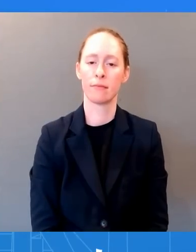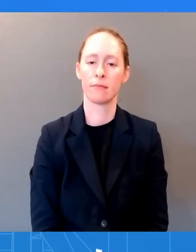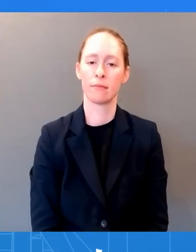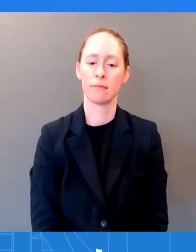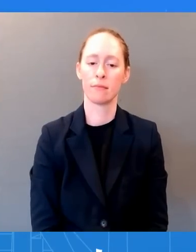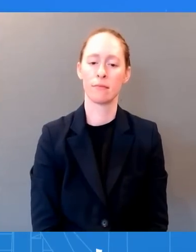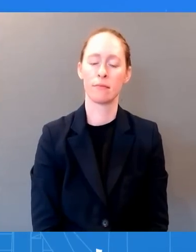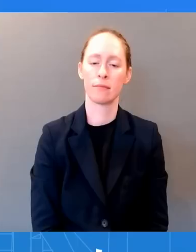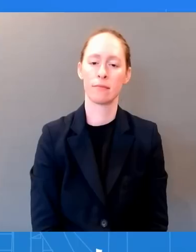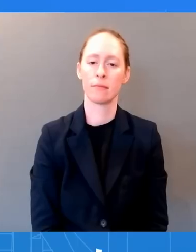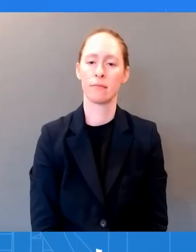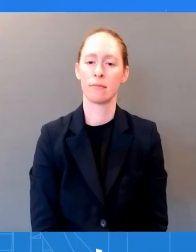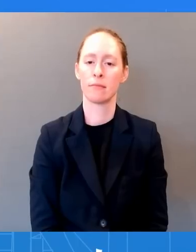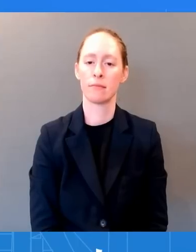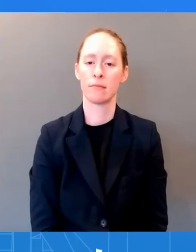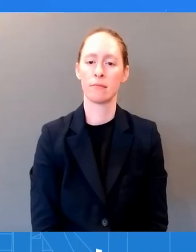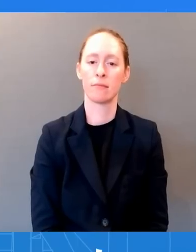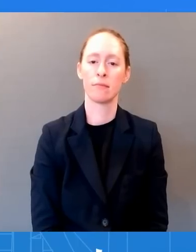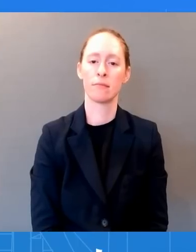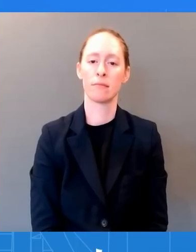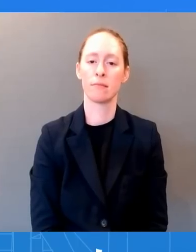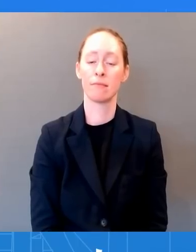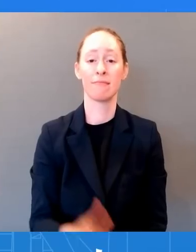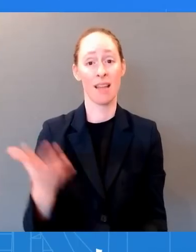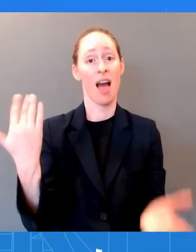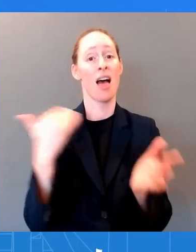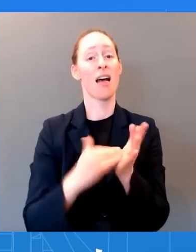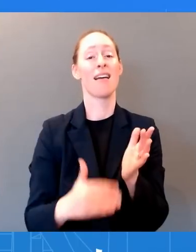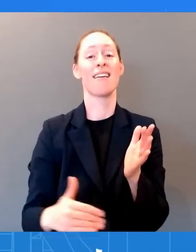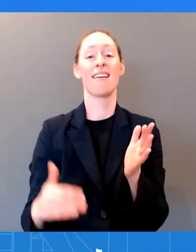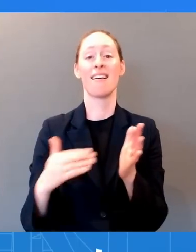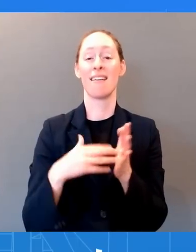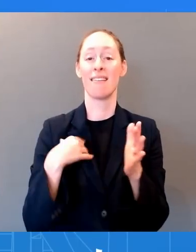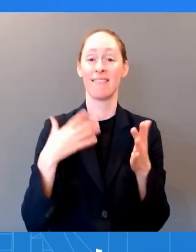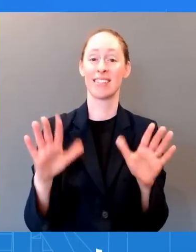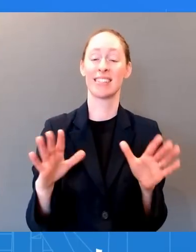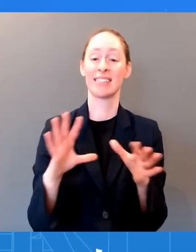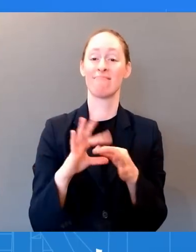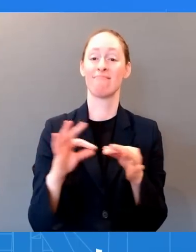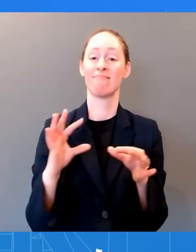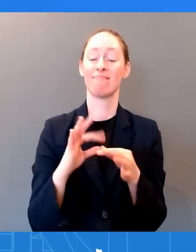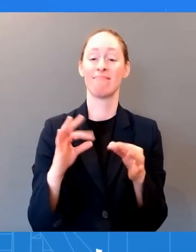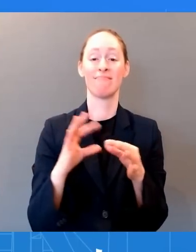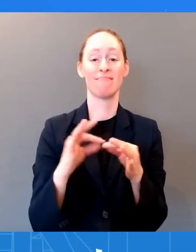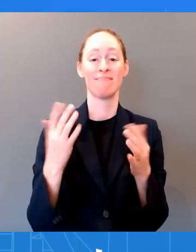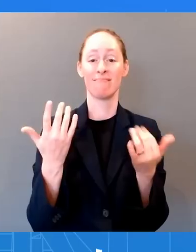we've said this -- any content, anything that's related to underlying materials related to this.